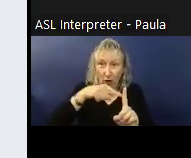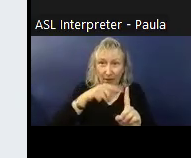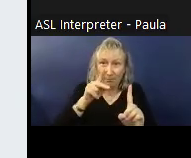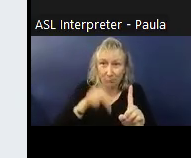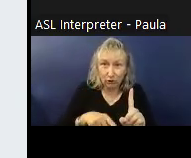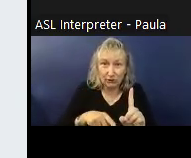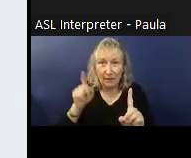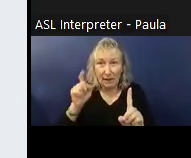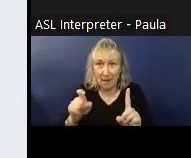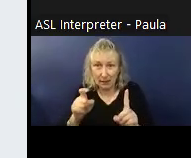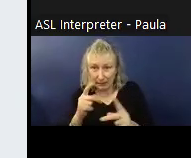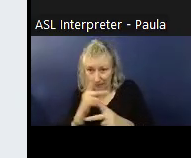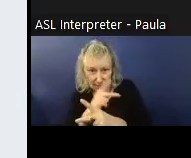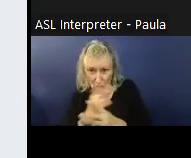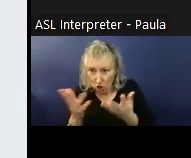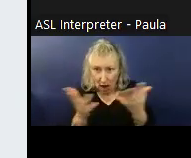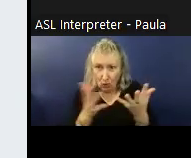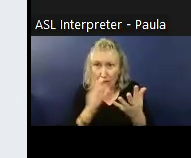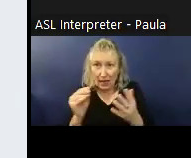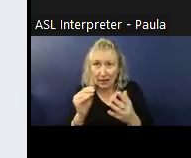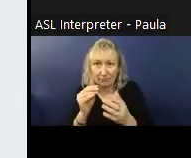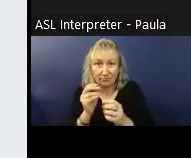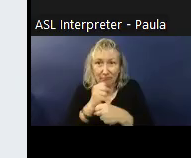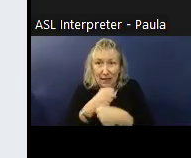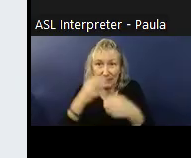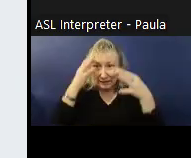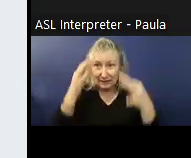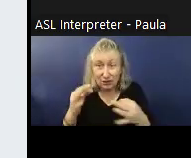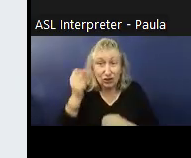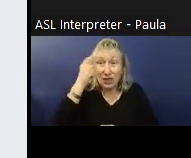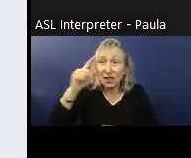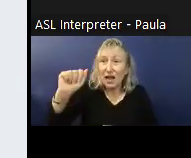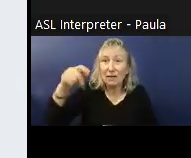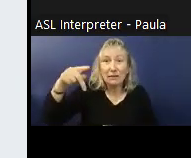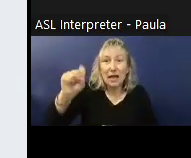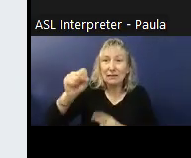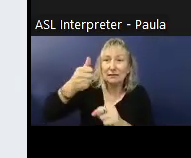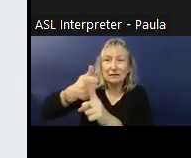person. APS doesn't really do systematic investigations.